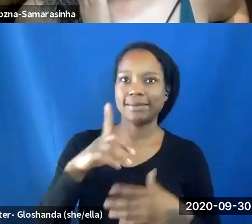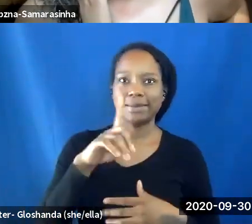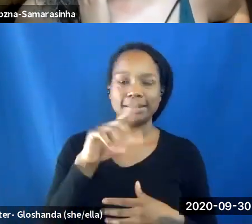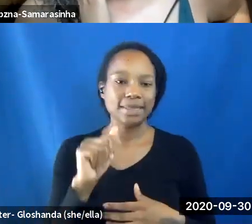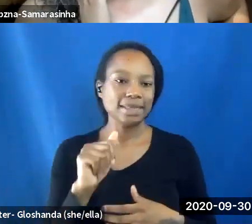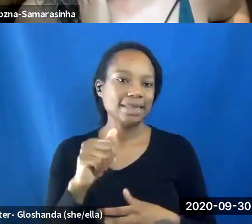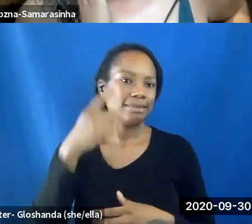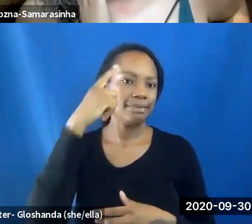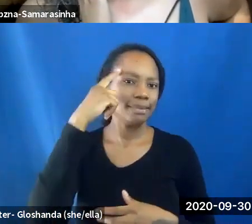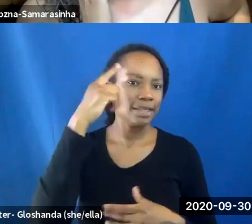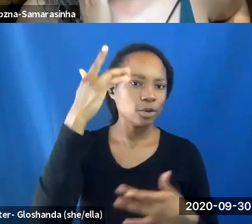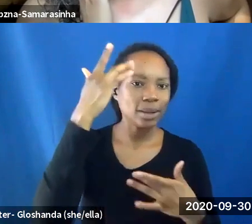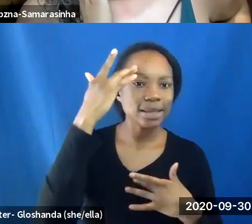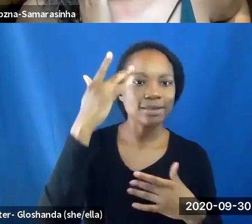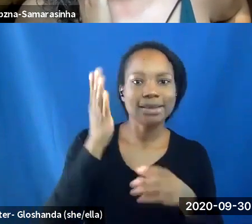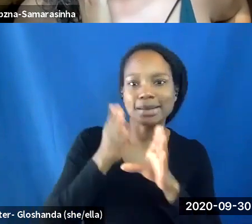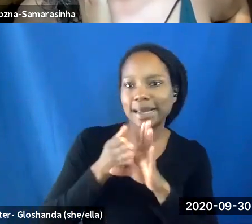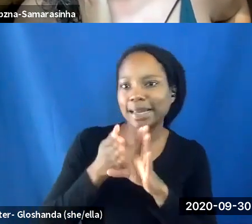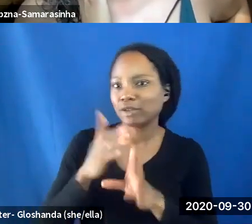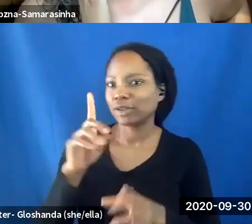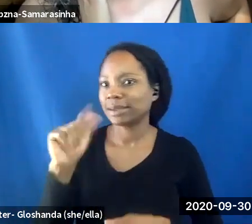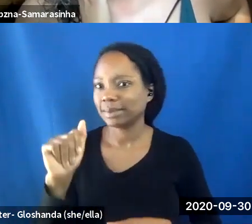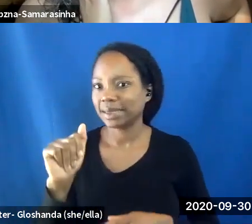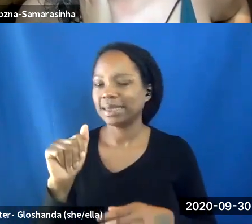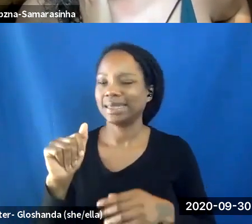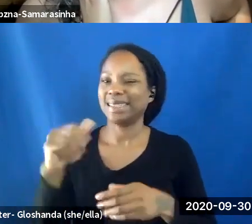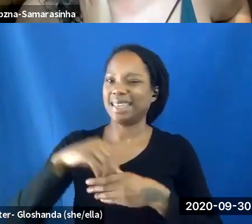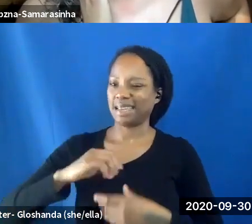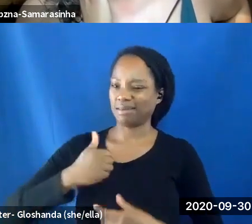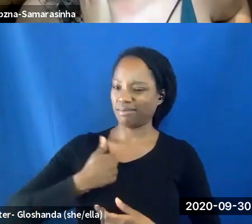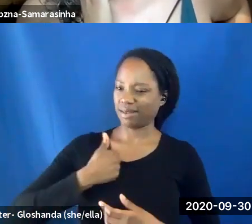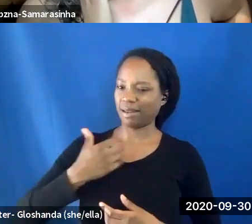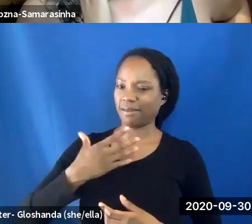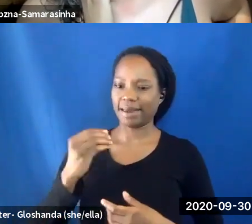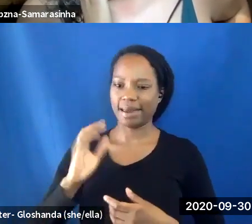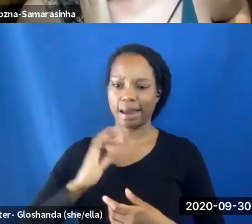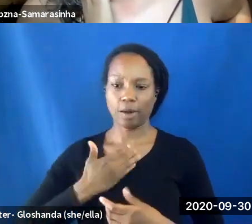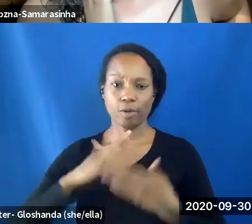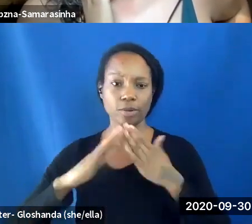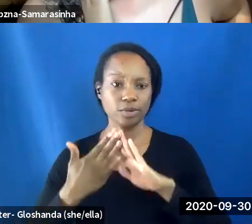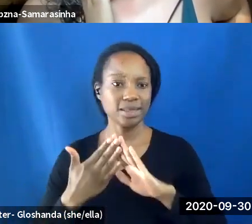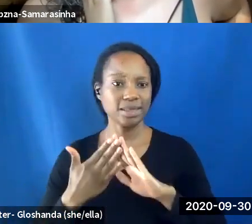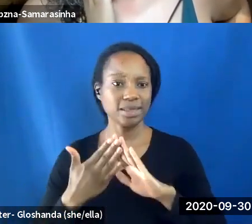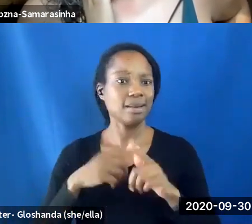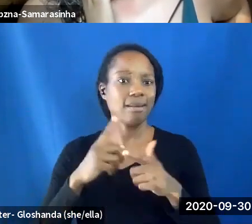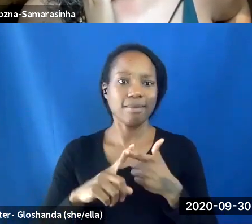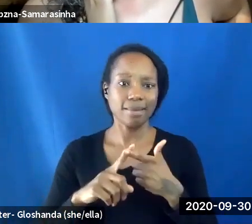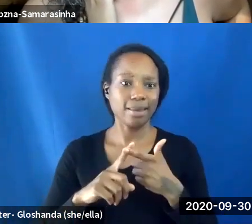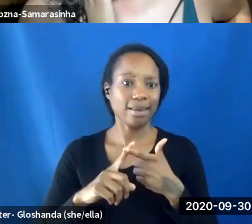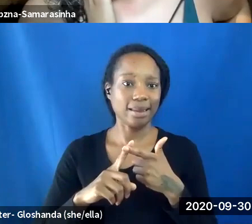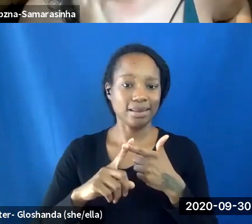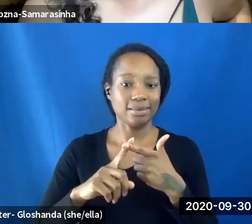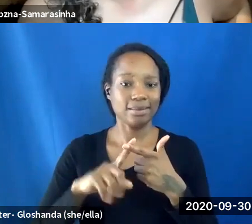within ourselves and our communities. And to start with a really first step of just asking people what they need.